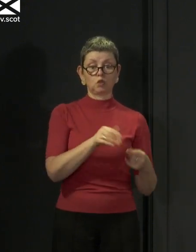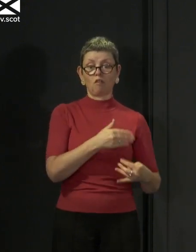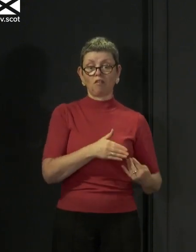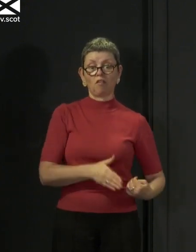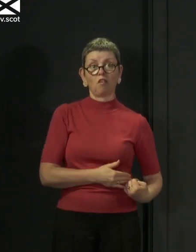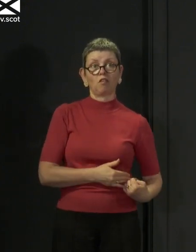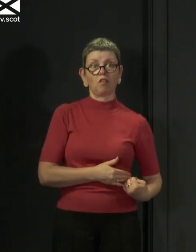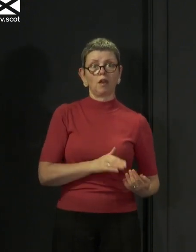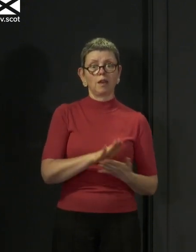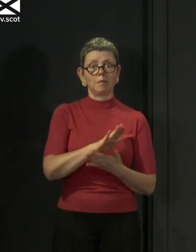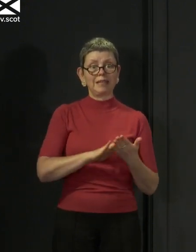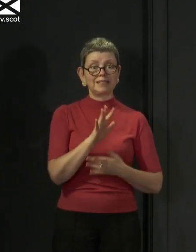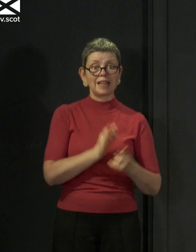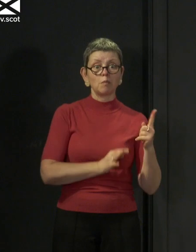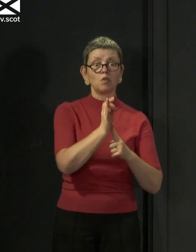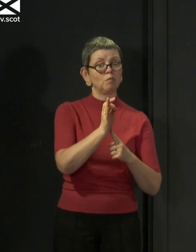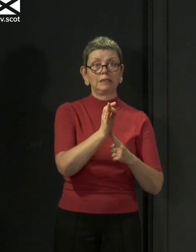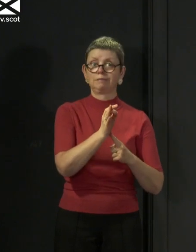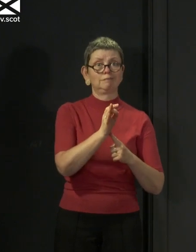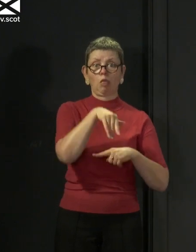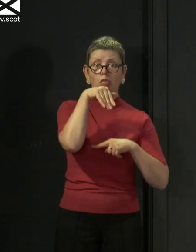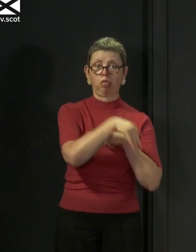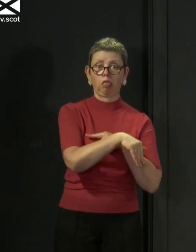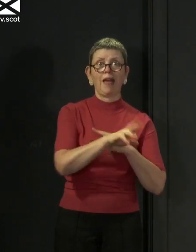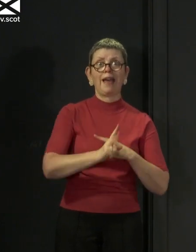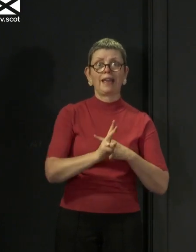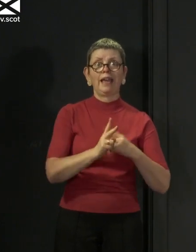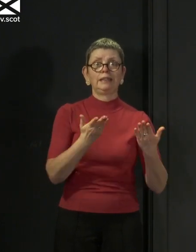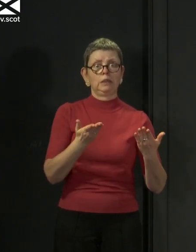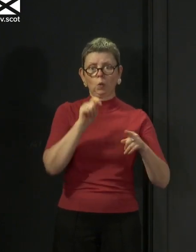made. We would risk allowing the virus to spread out of control. And that would cost lives.